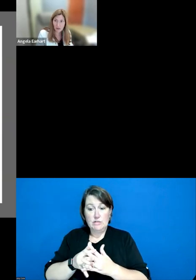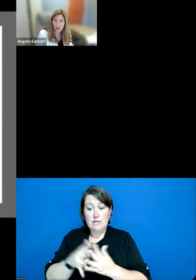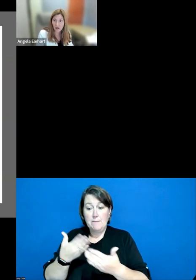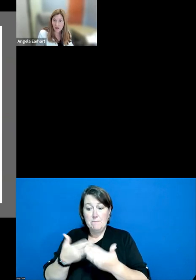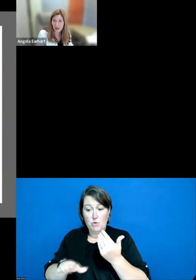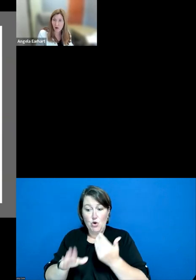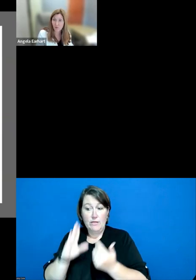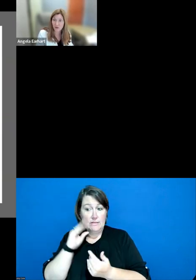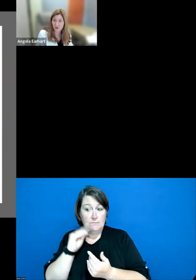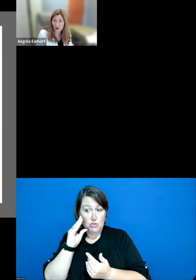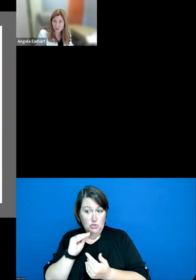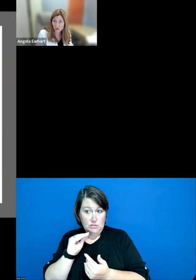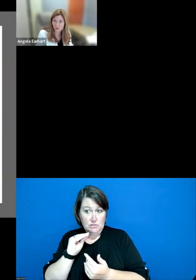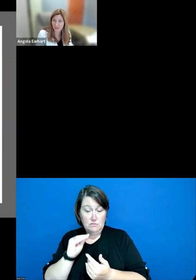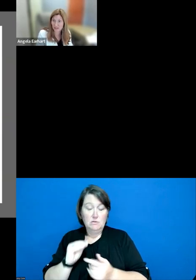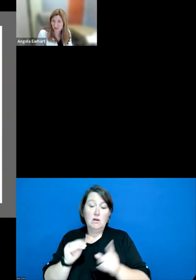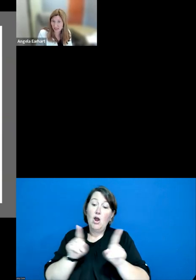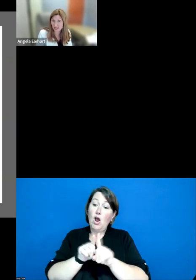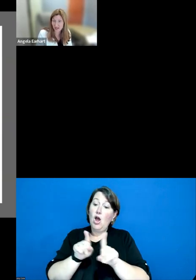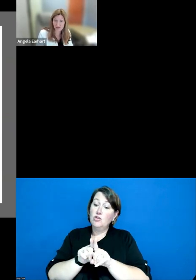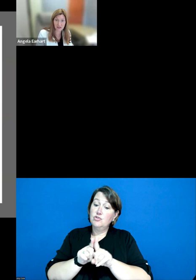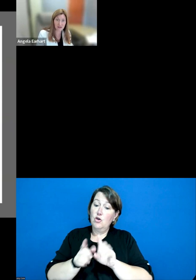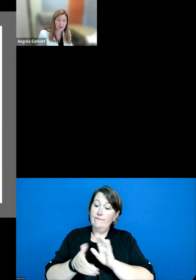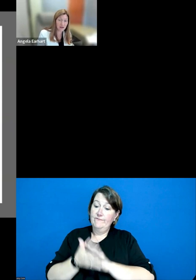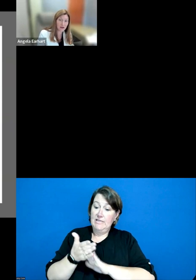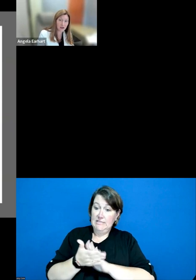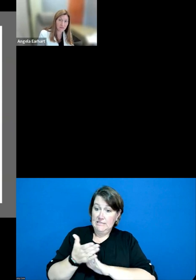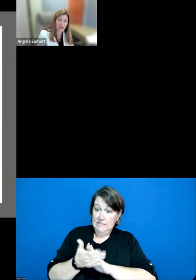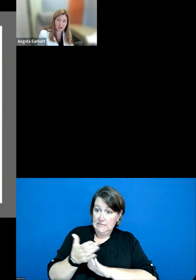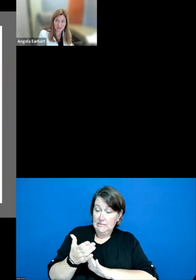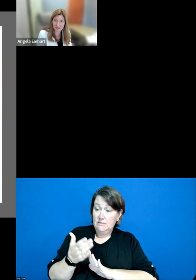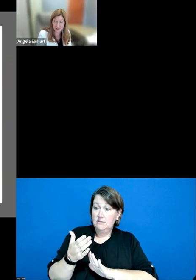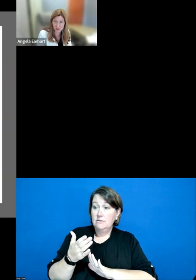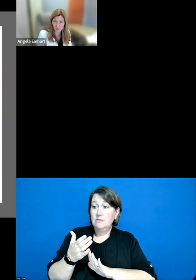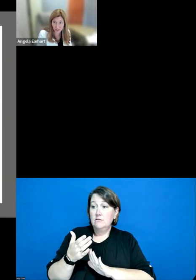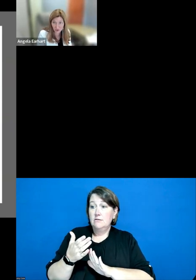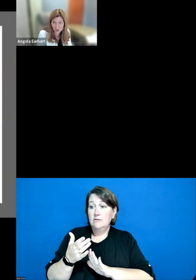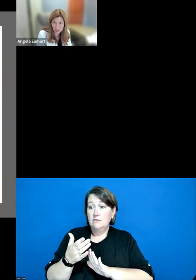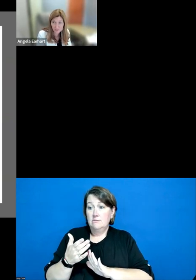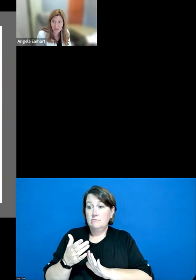We also facilitating the PC physician relationship